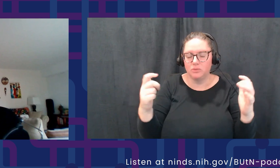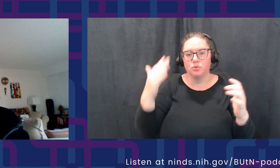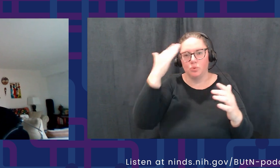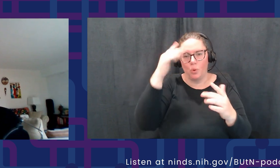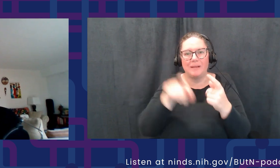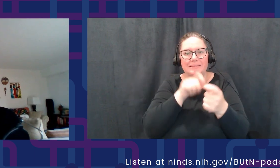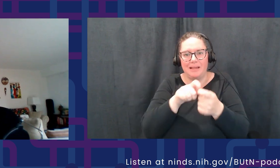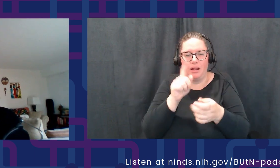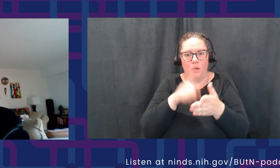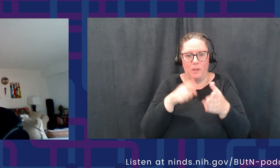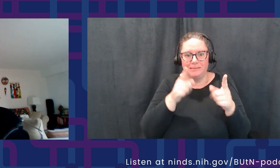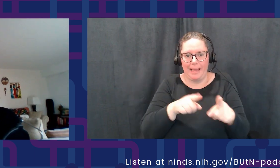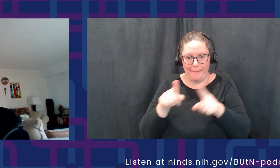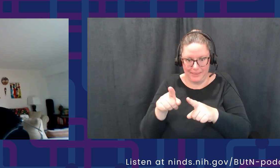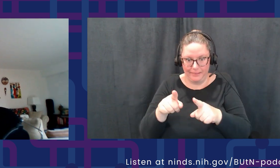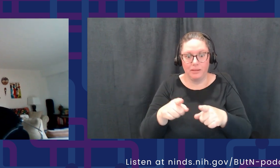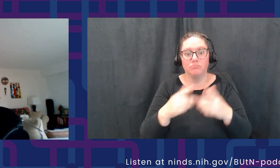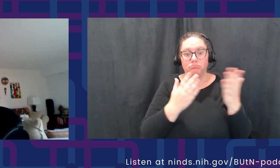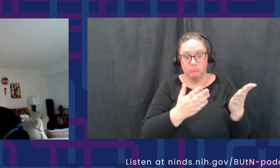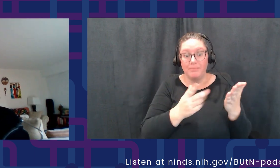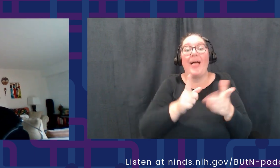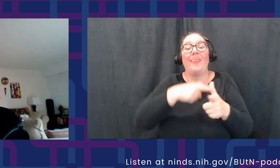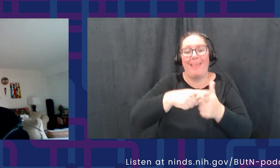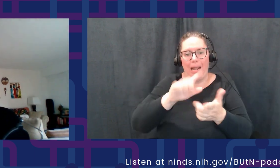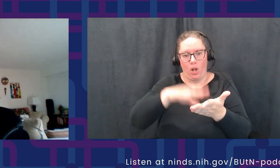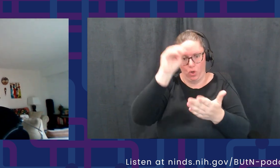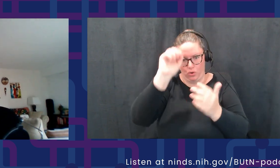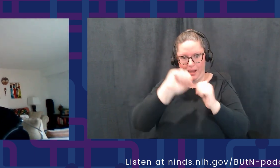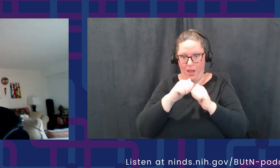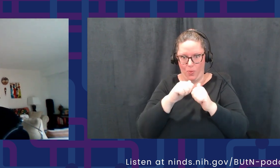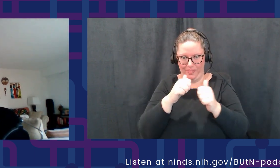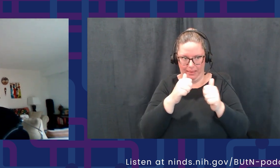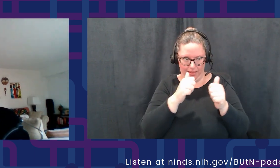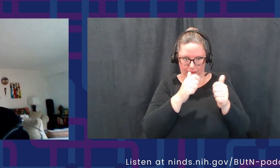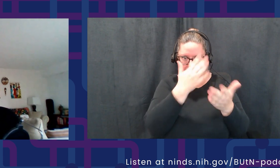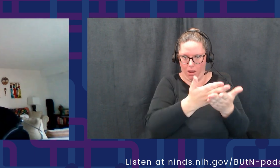happening, and then you learn how they got to that conclusion or that result.